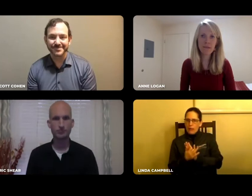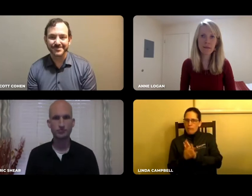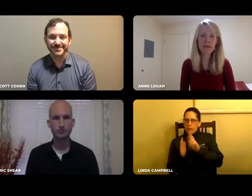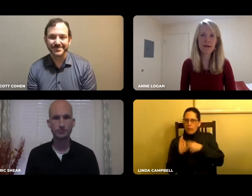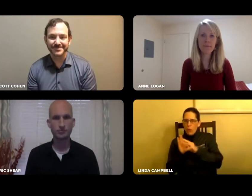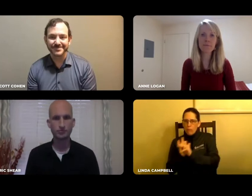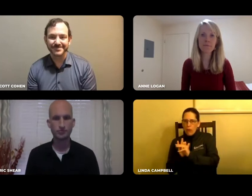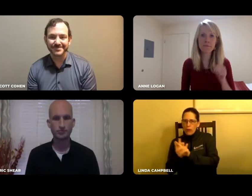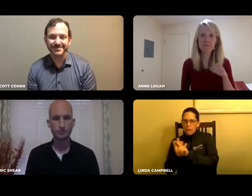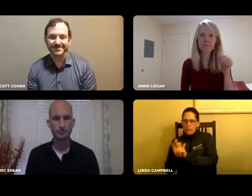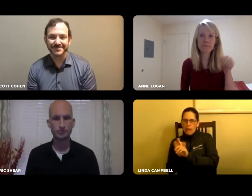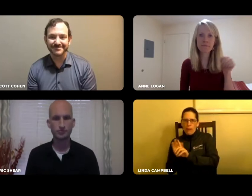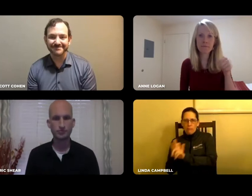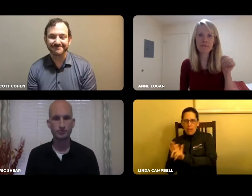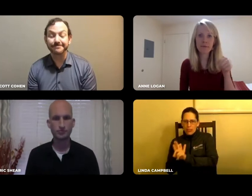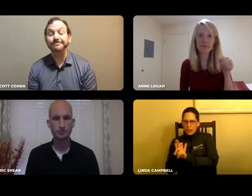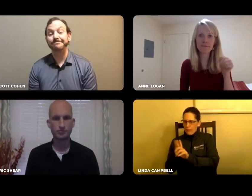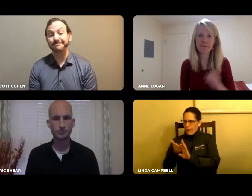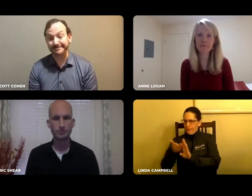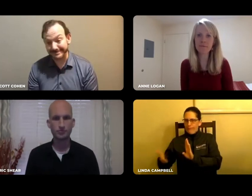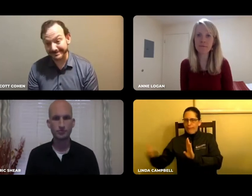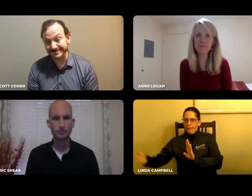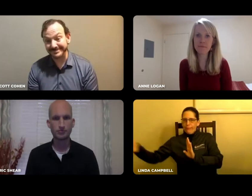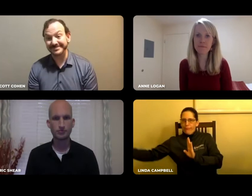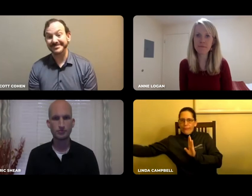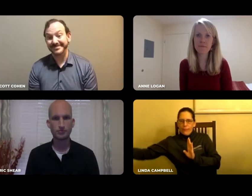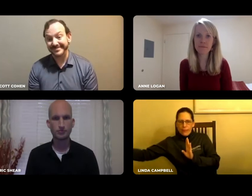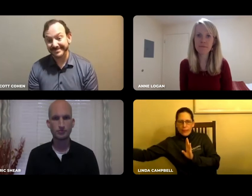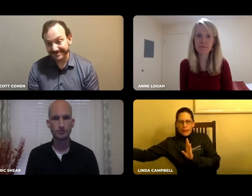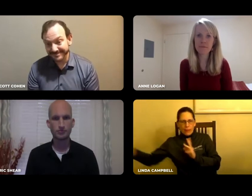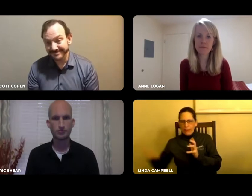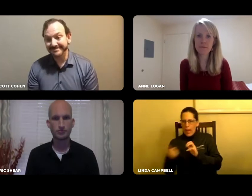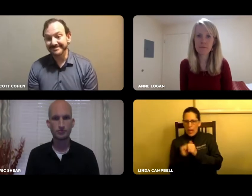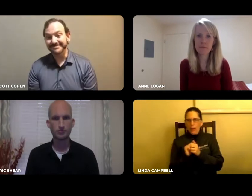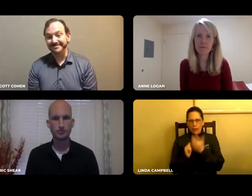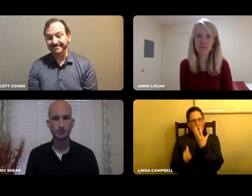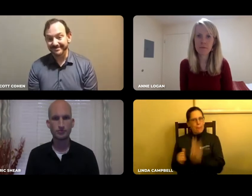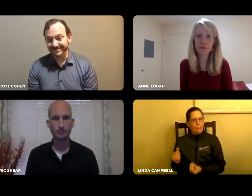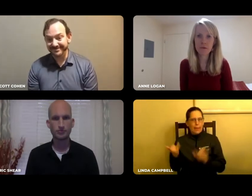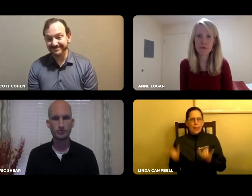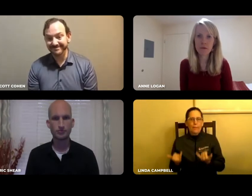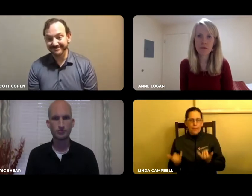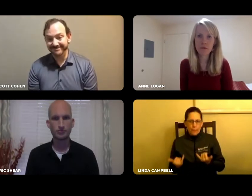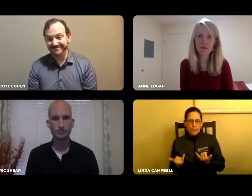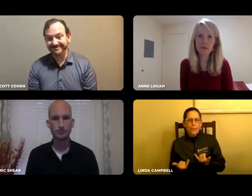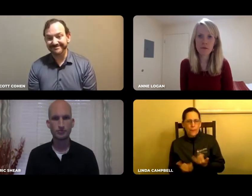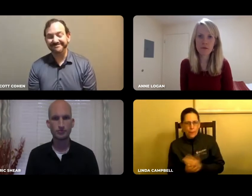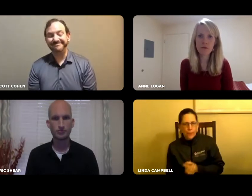and be a Role model? That's something I'm working on now.